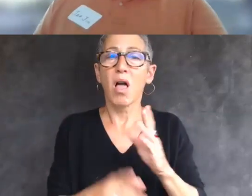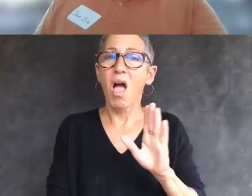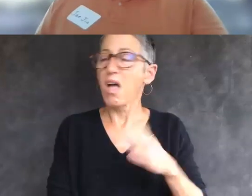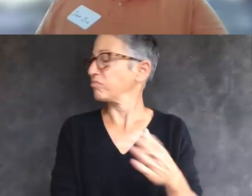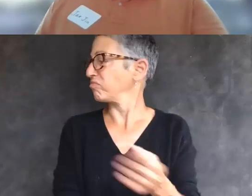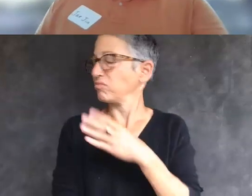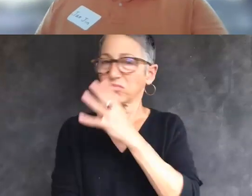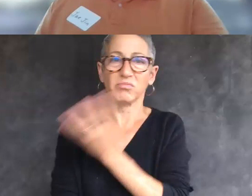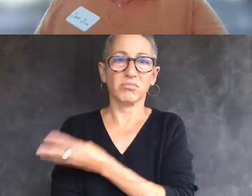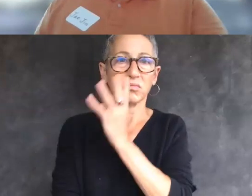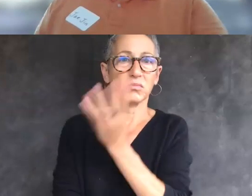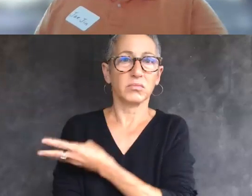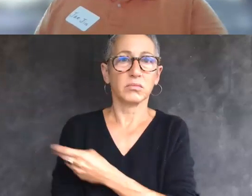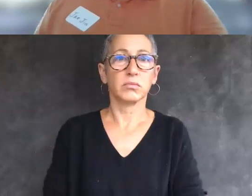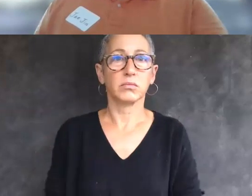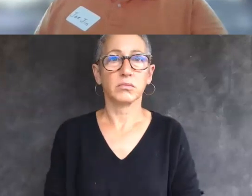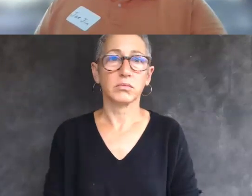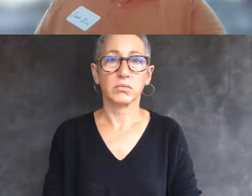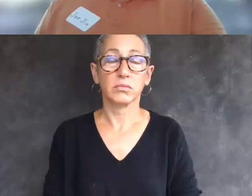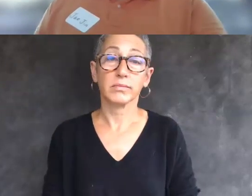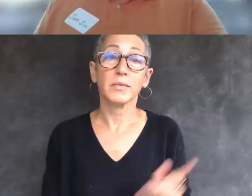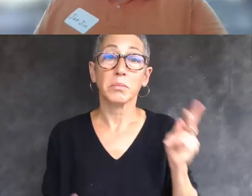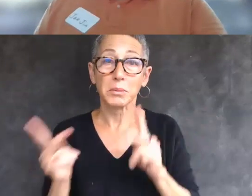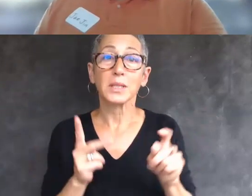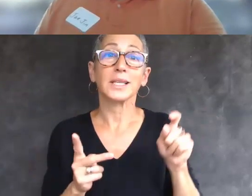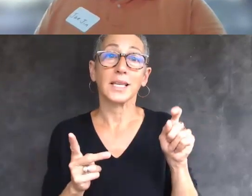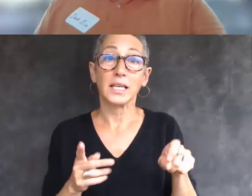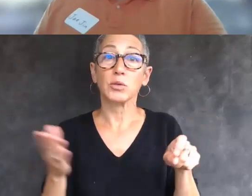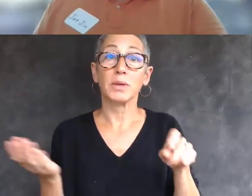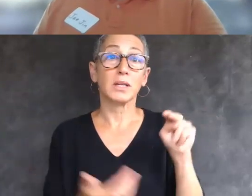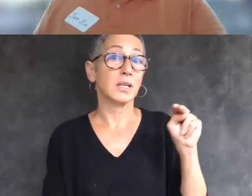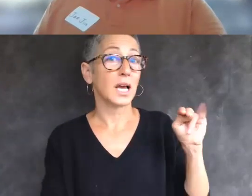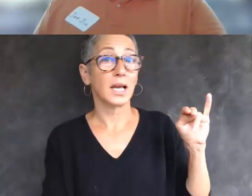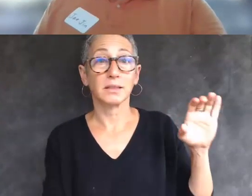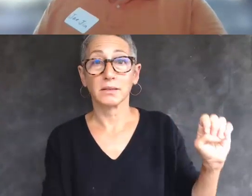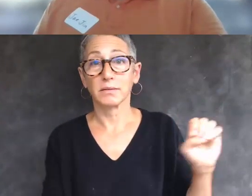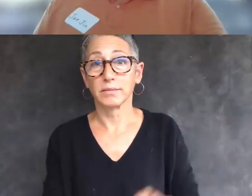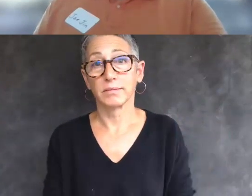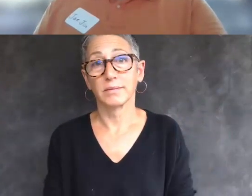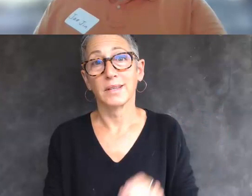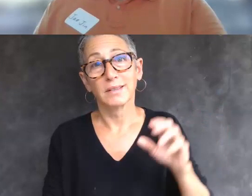just nice to people, nice to being nice to one another. And as a work in this space.